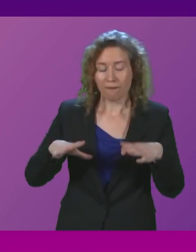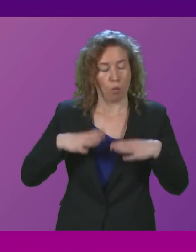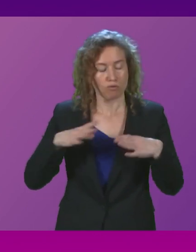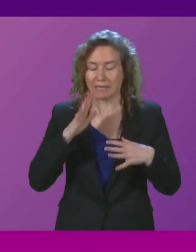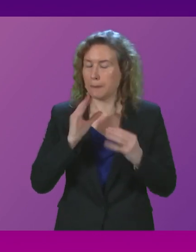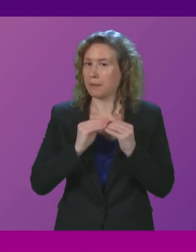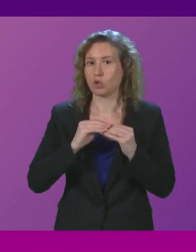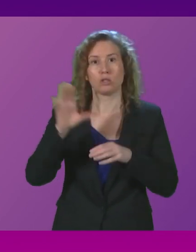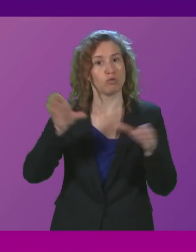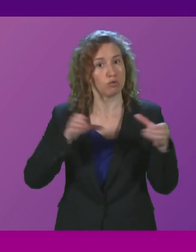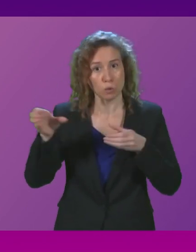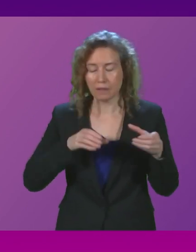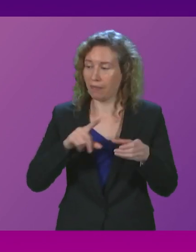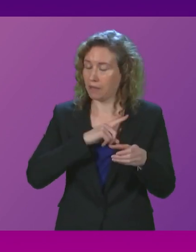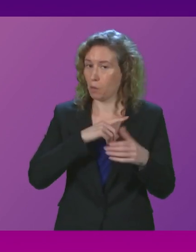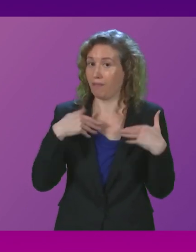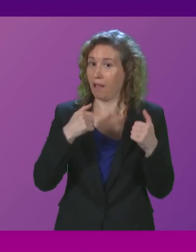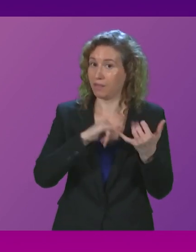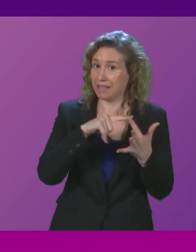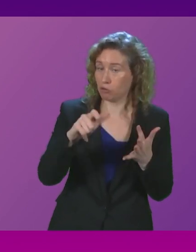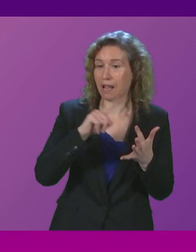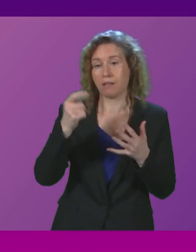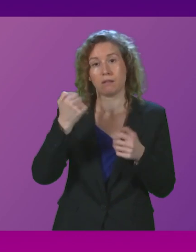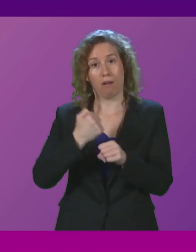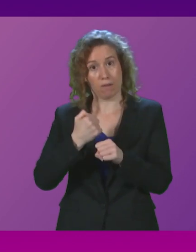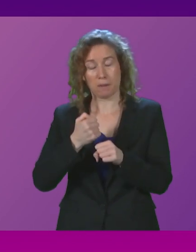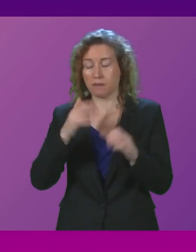about, but the health secretary and the Government are focused on ensuring that we do that and